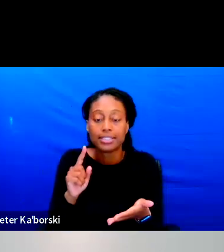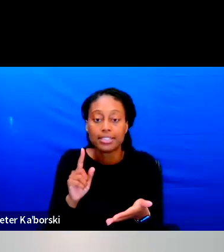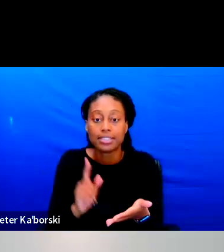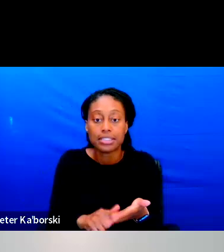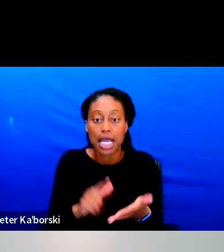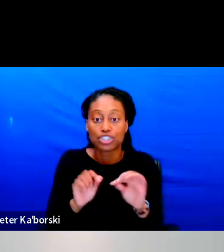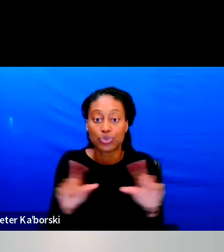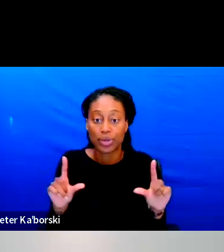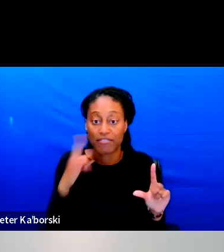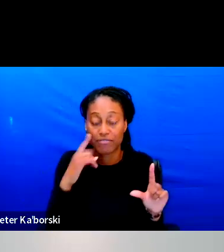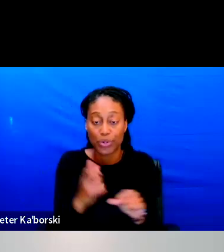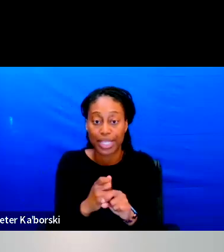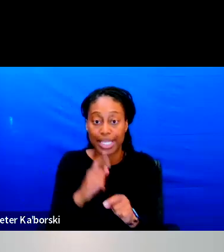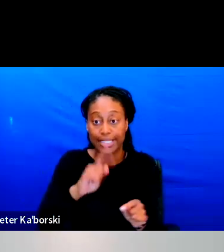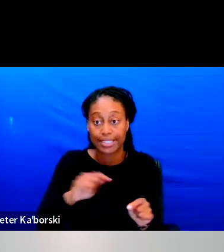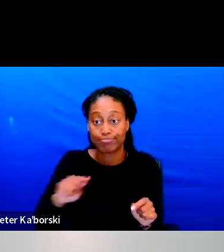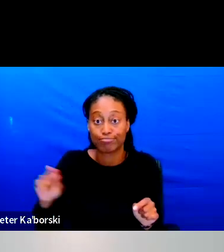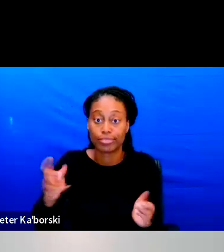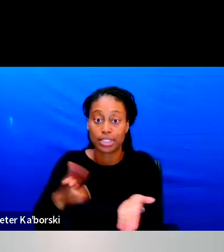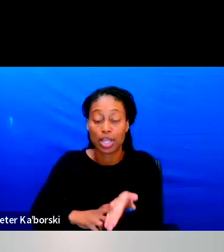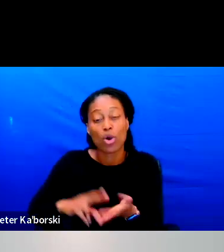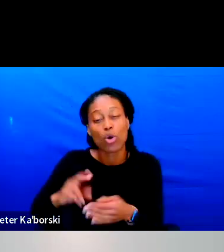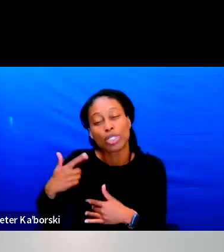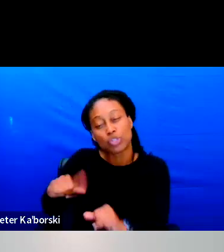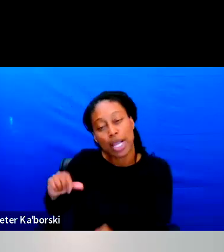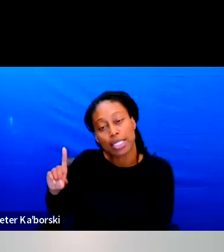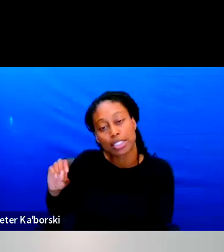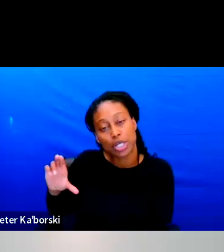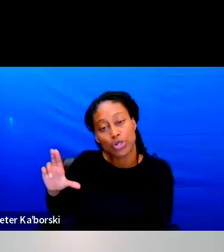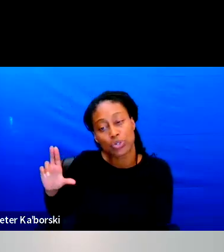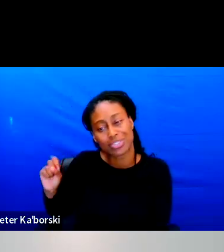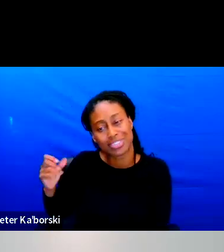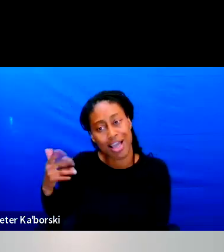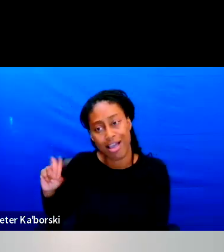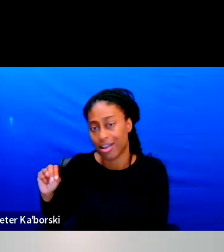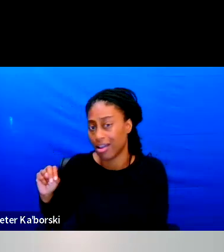Kyle Kleist: I'll tell you. We did look into docusign at 1 point. But, boy, that is, that's costly.